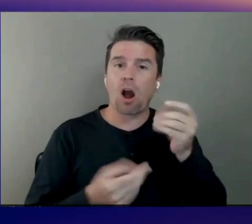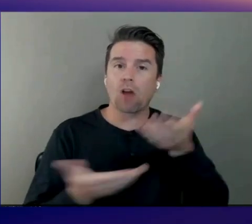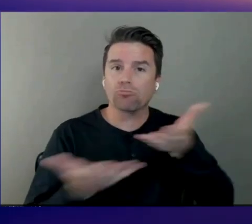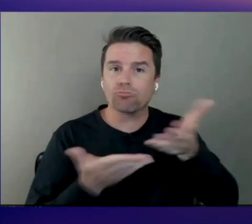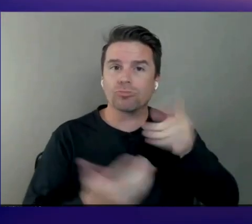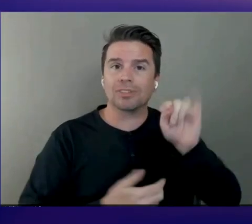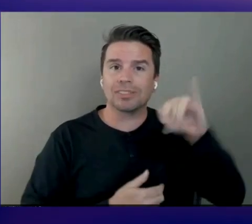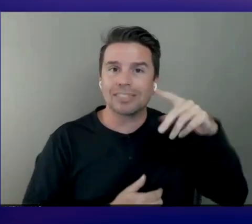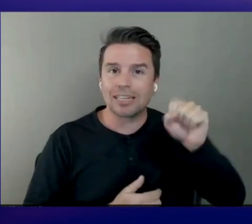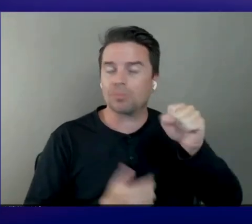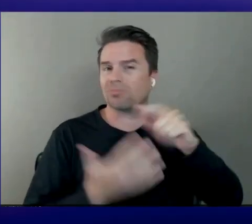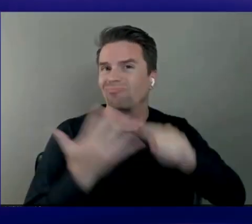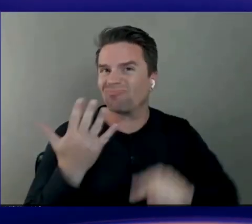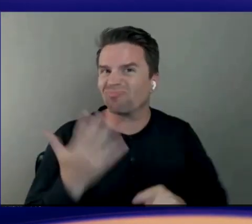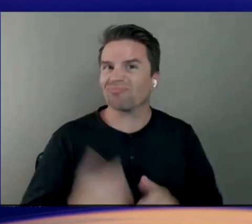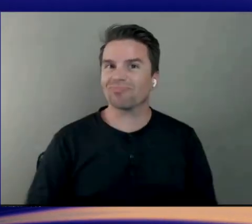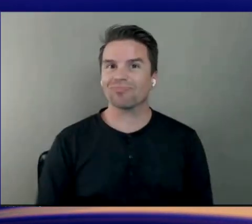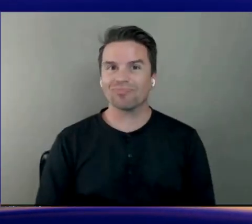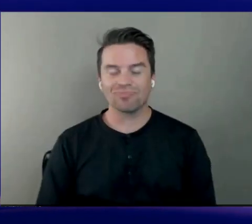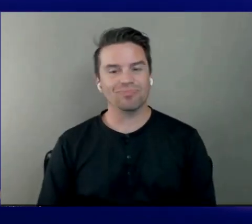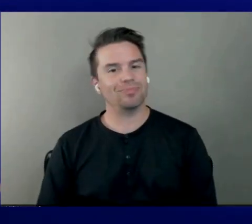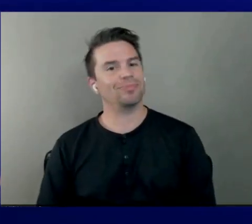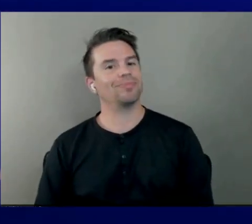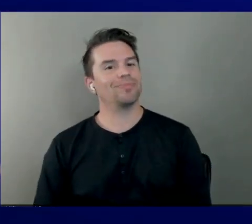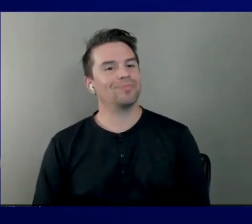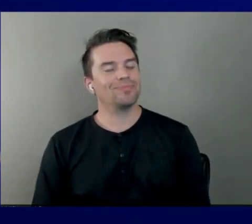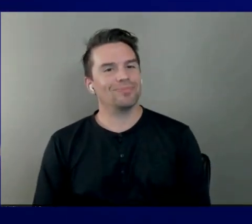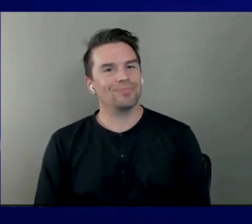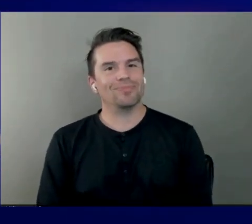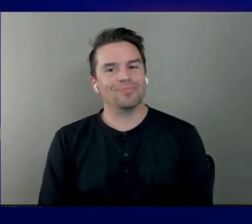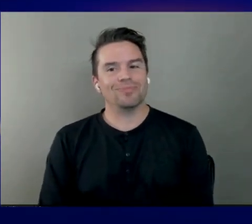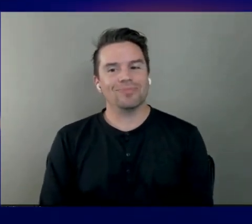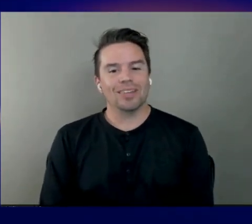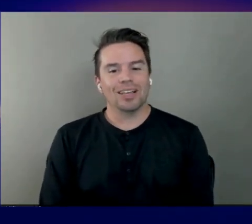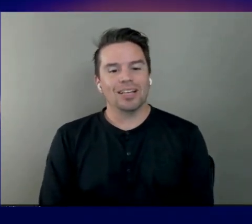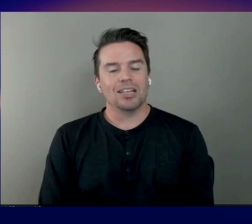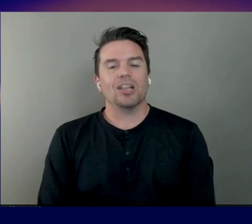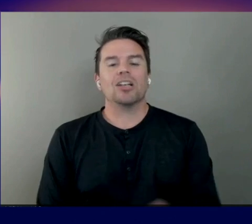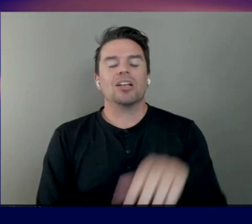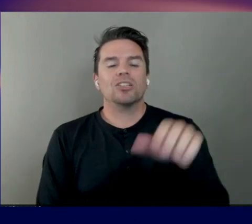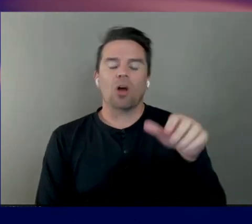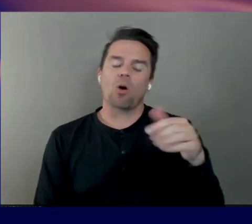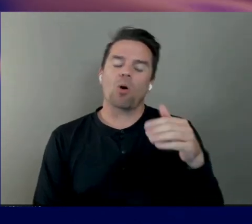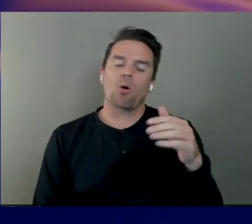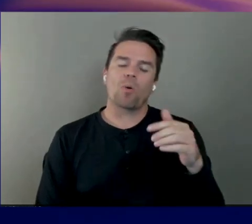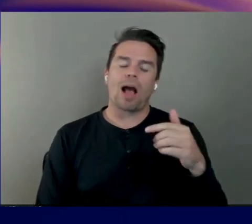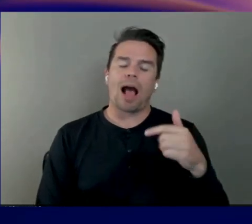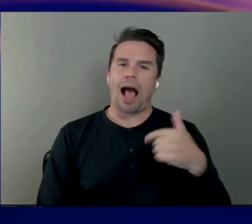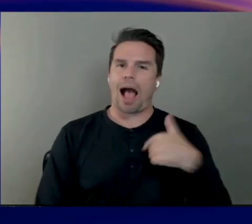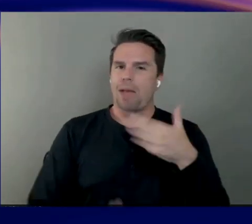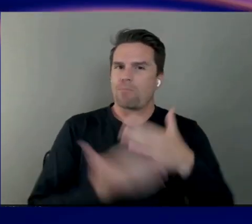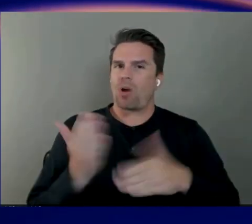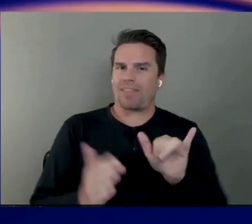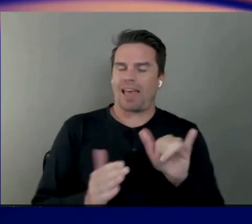So I would guess part of it, in a way a target audience for this, because I know absolutely nothing about machine learning, right?